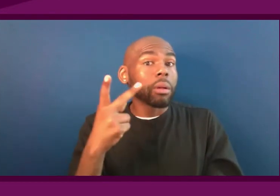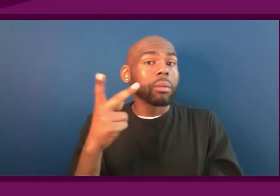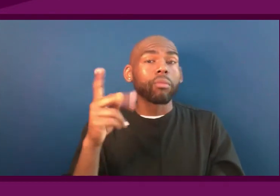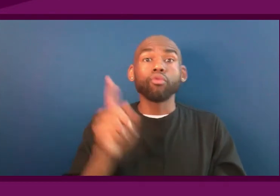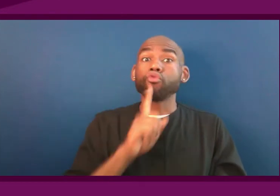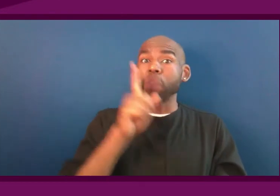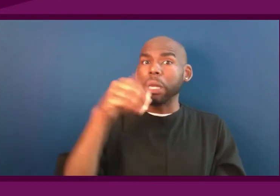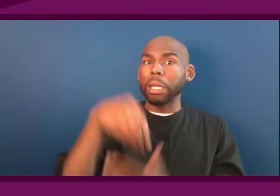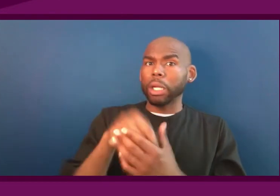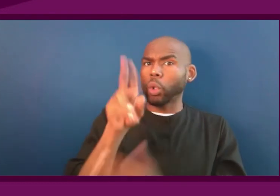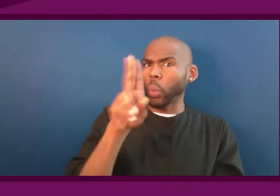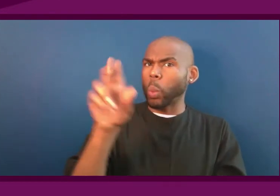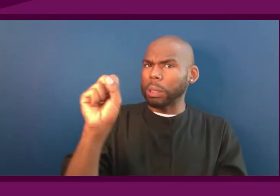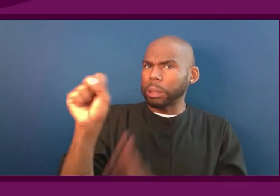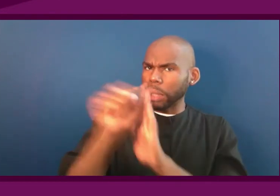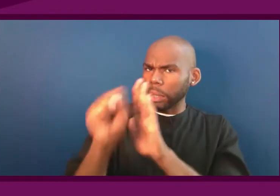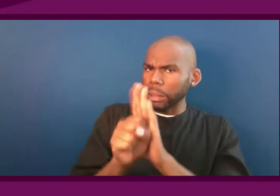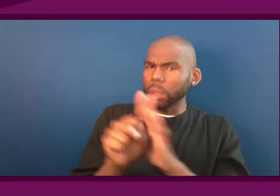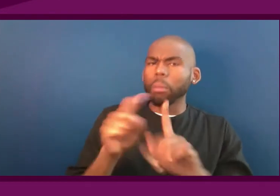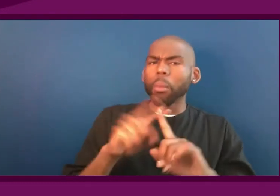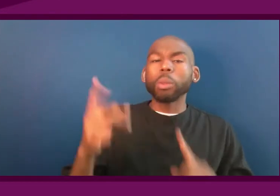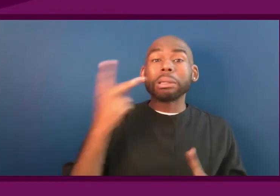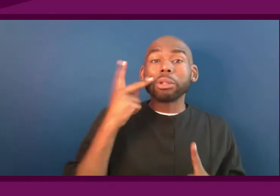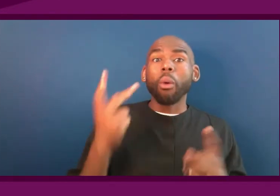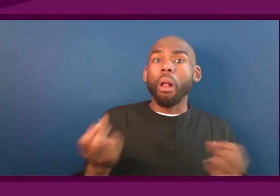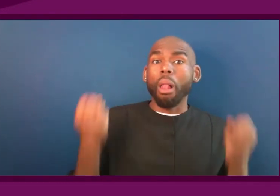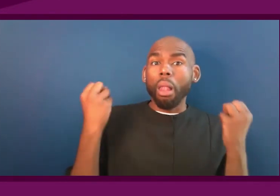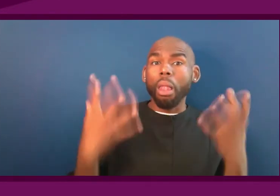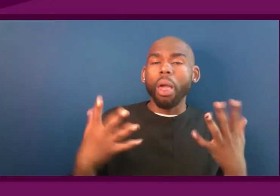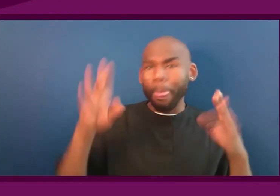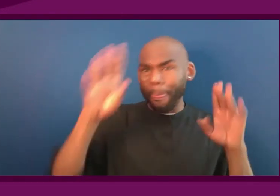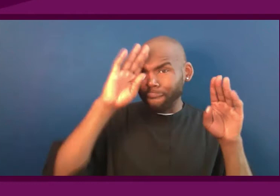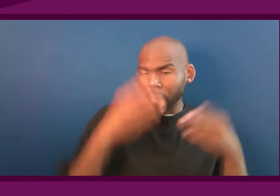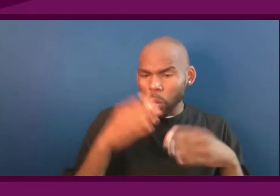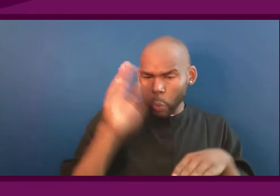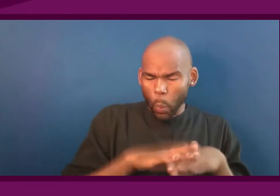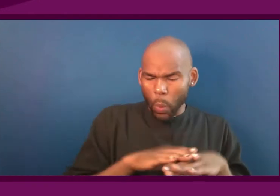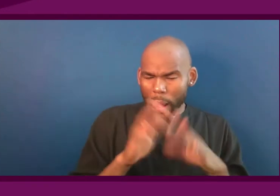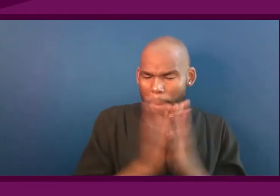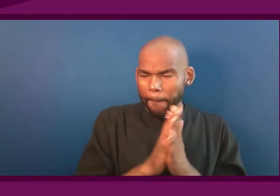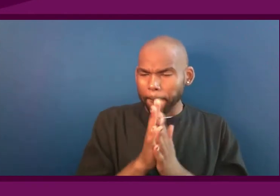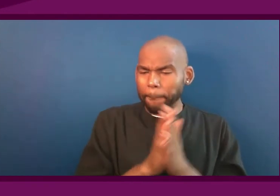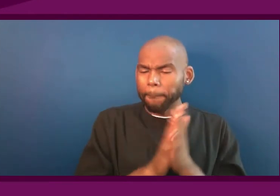you've got to see where your risks are and you've got to address that first. Debra Ruh: But I think